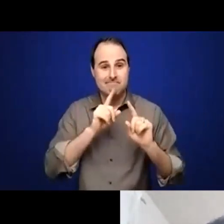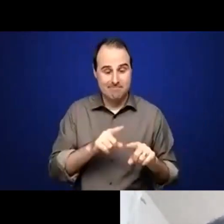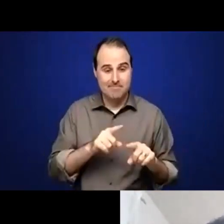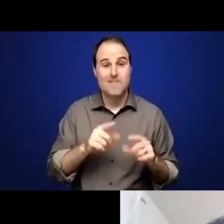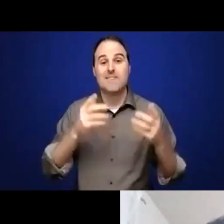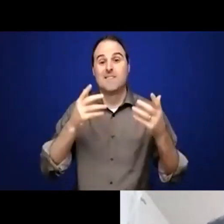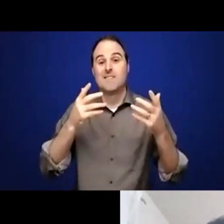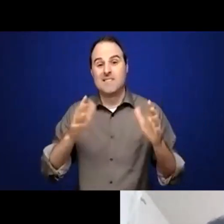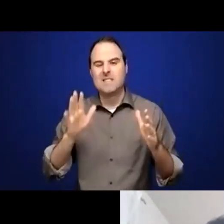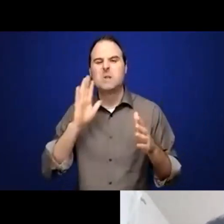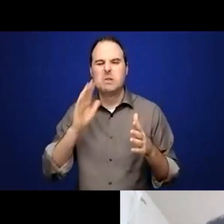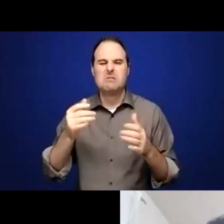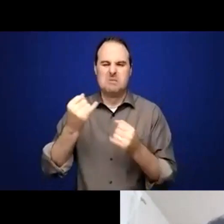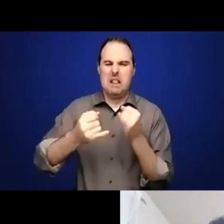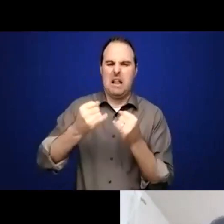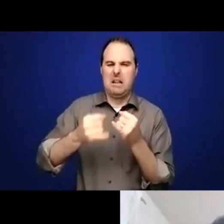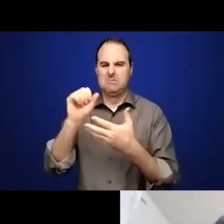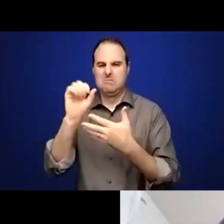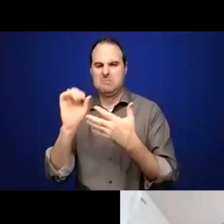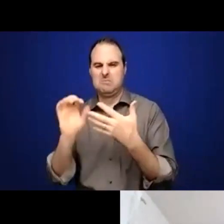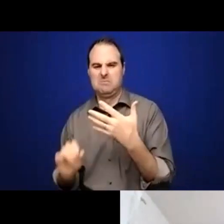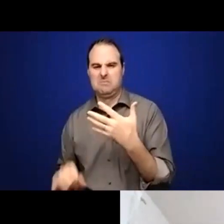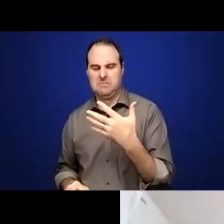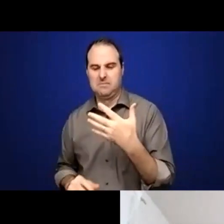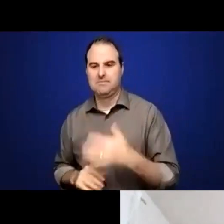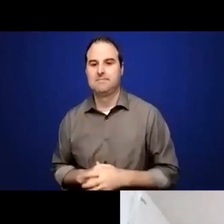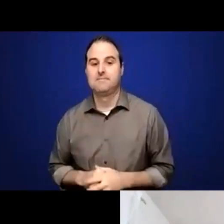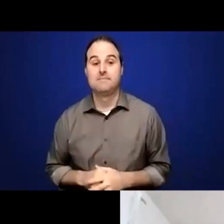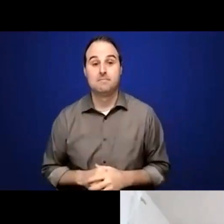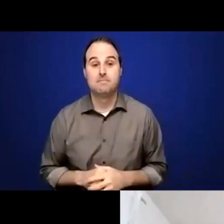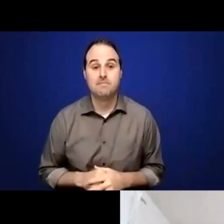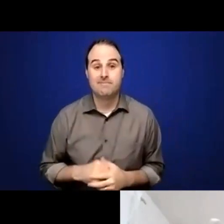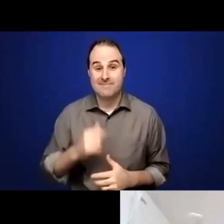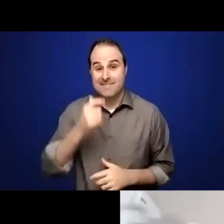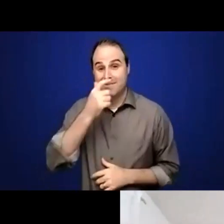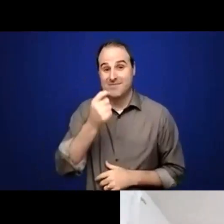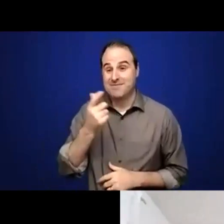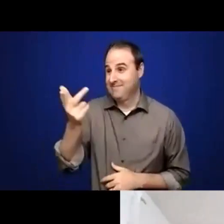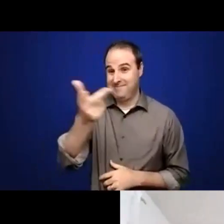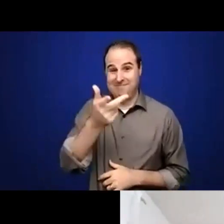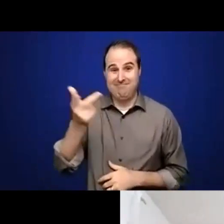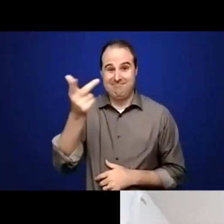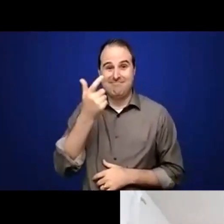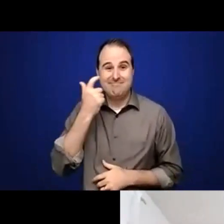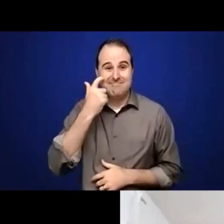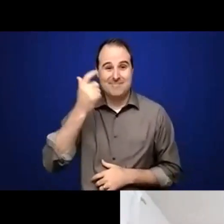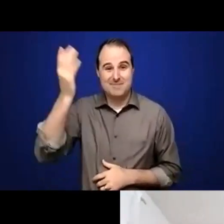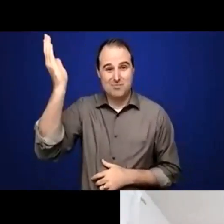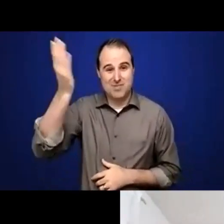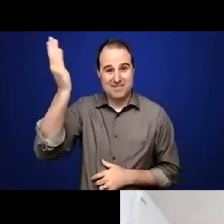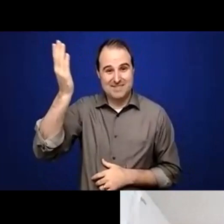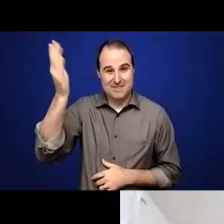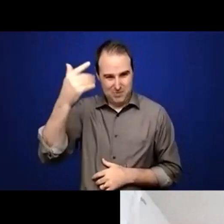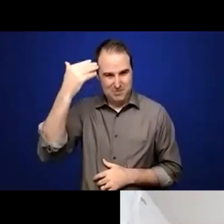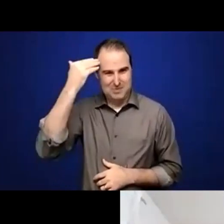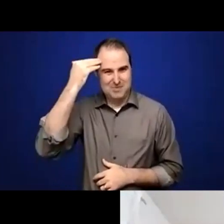So these were an interesting trio of presentations. As you all know, the panel, we grouped--